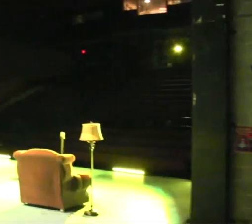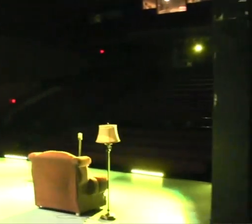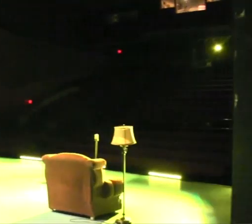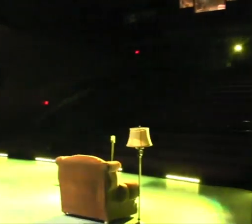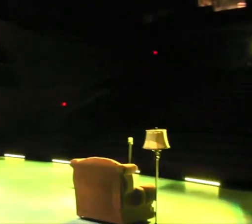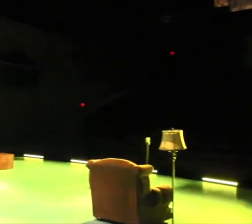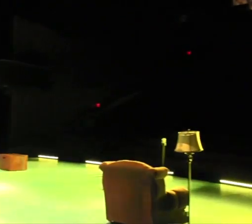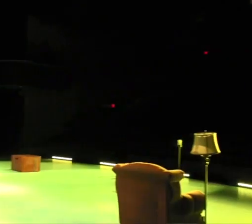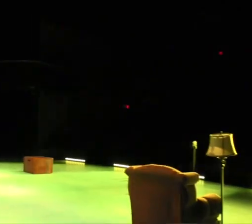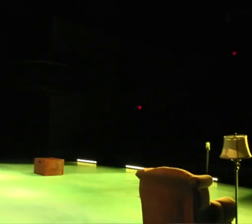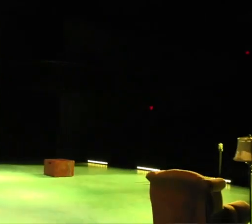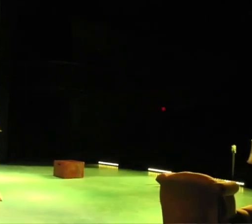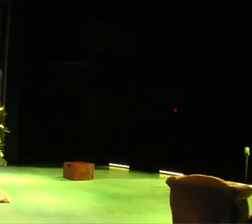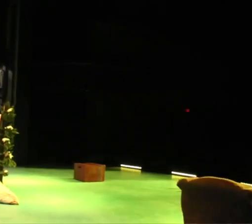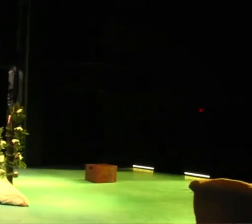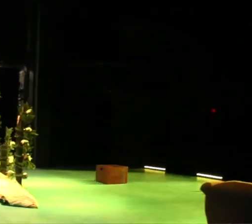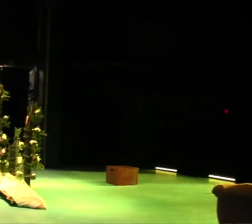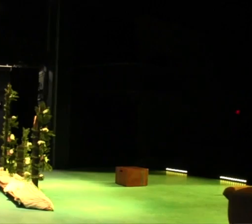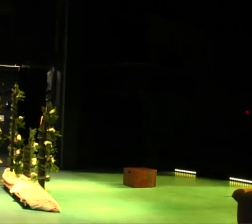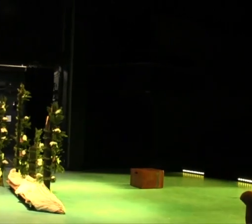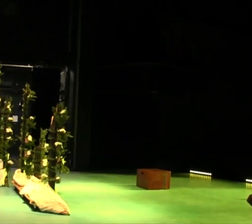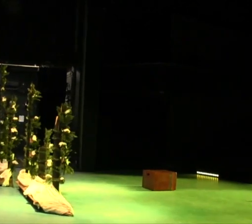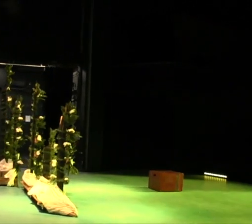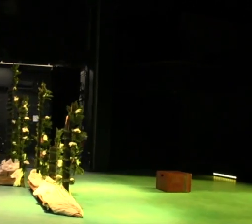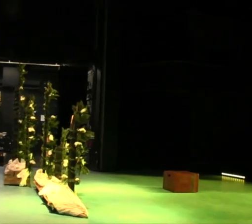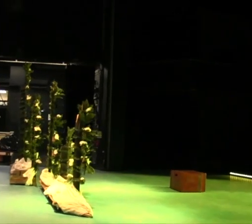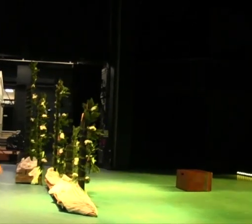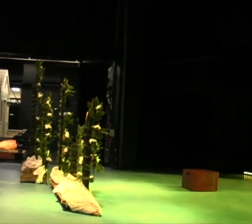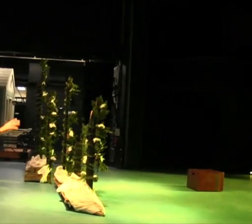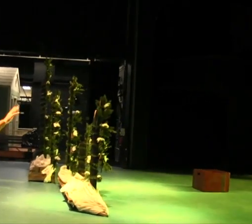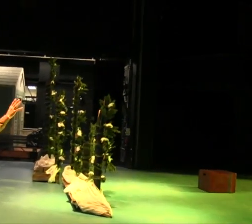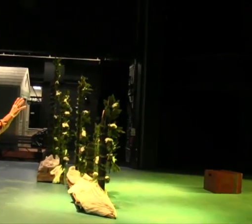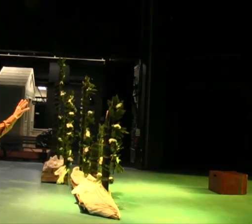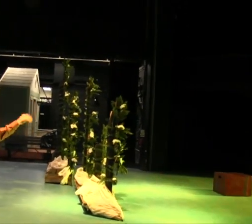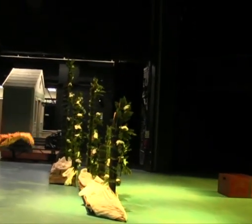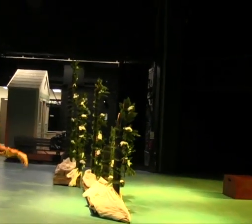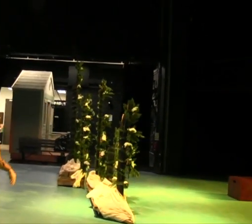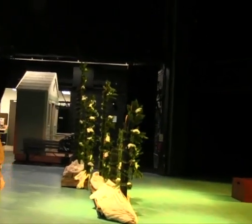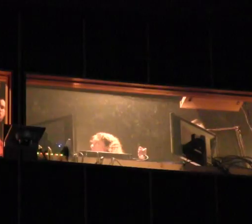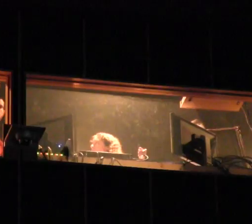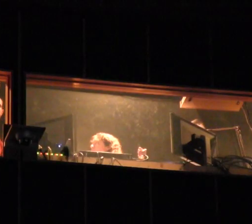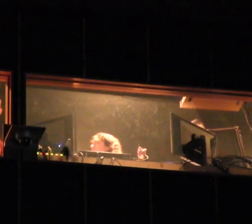work together and become successful - make successful theater productions.